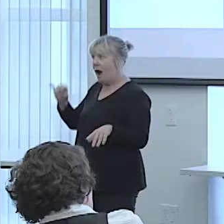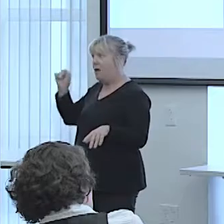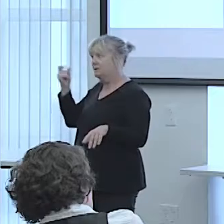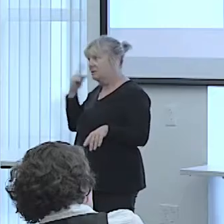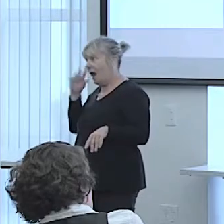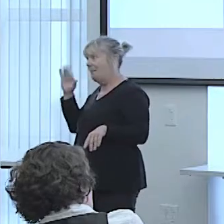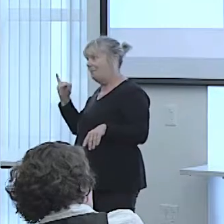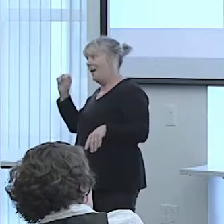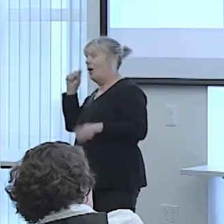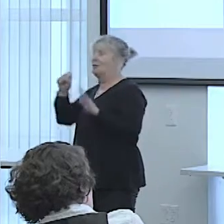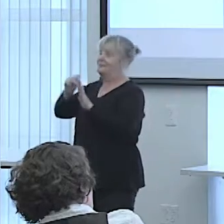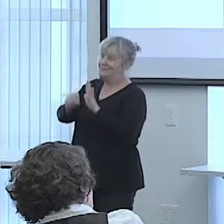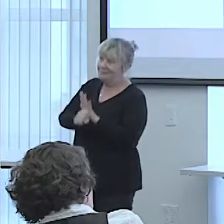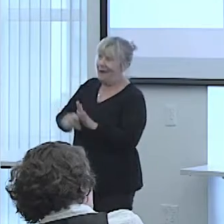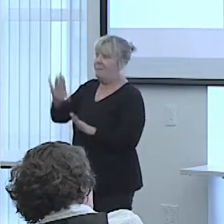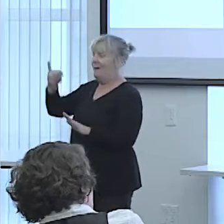I'm gonna Google it later.